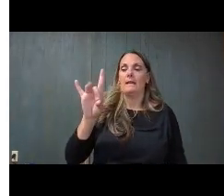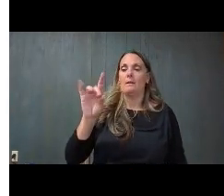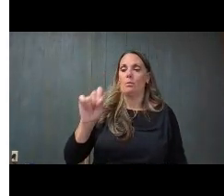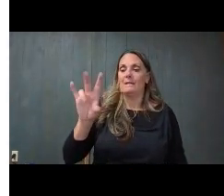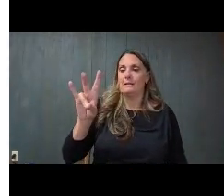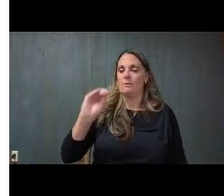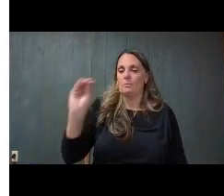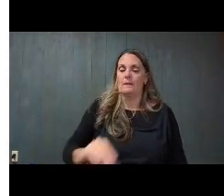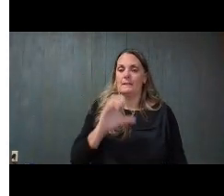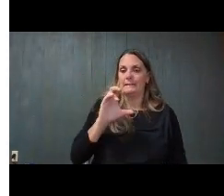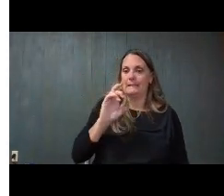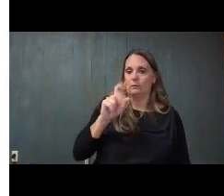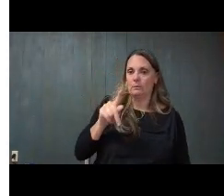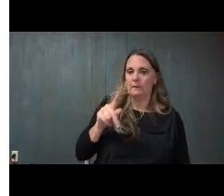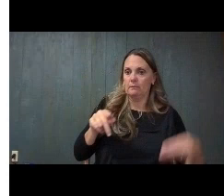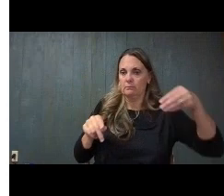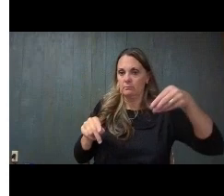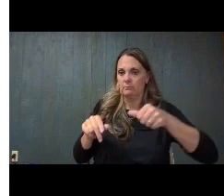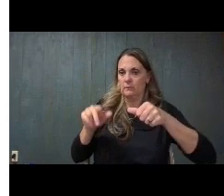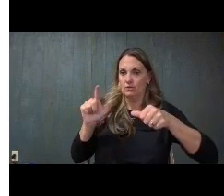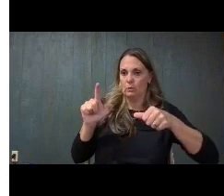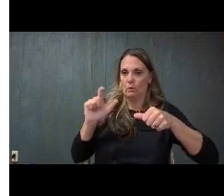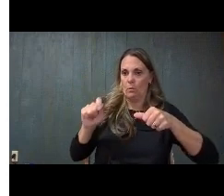portion is at 21.3%.